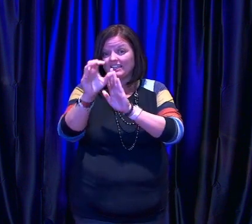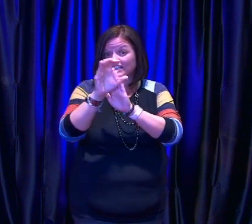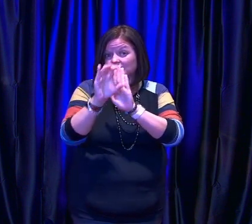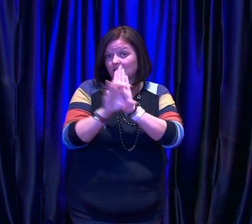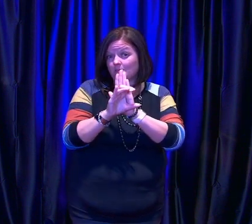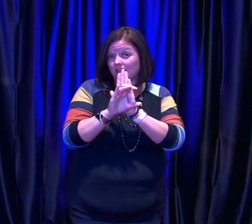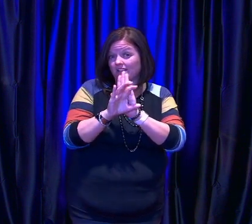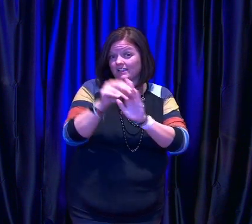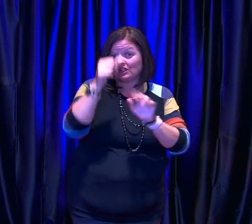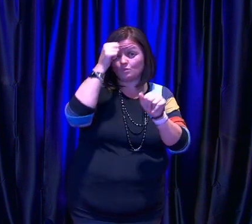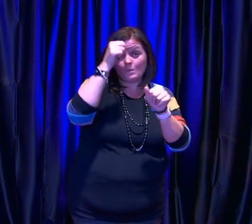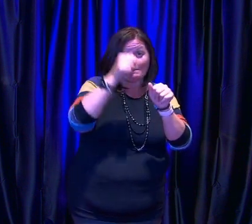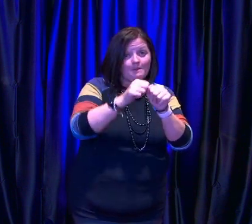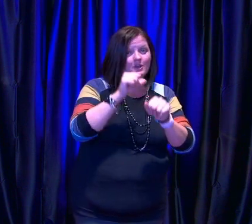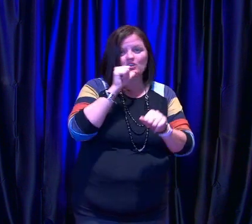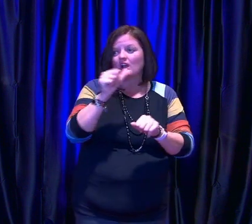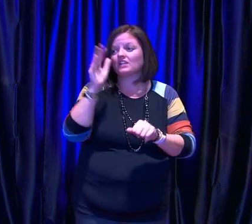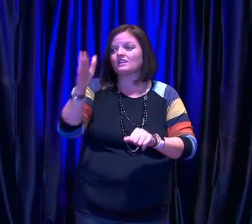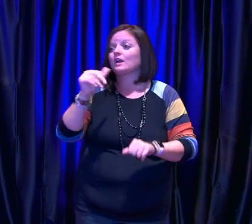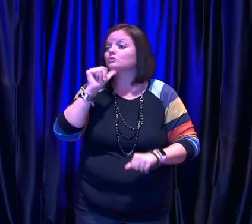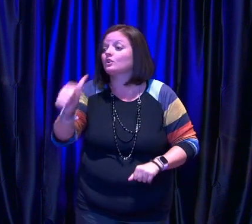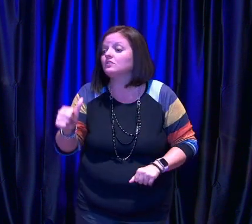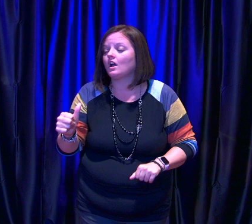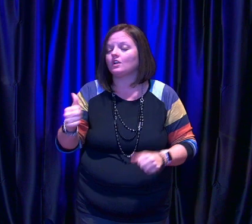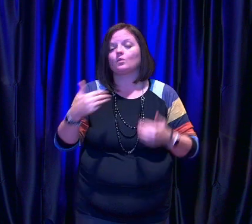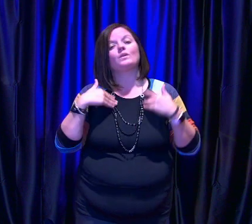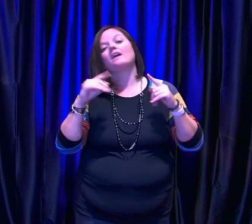not thou shalt not so we have this distinct difference